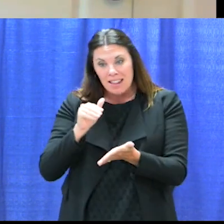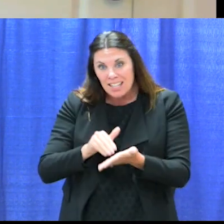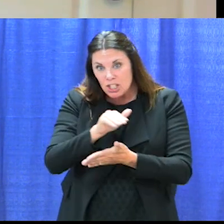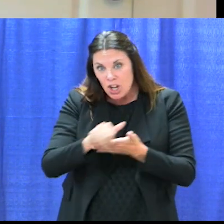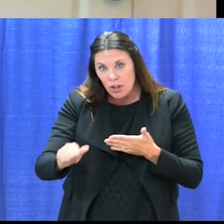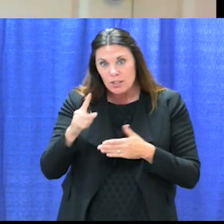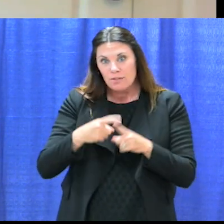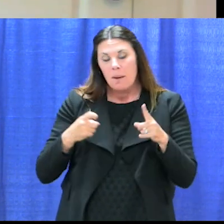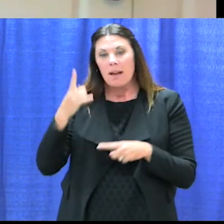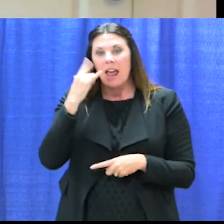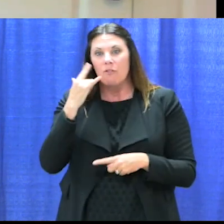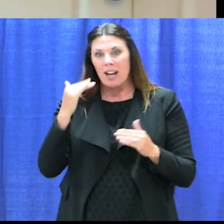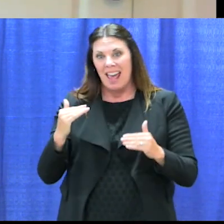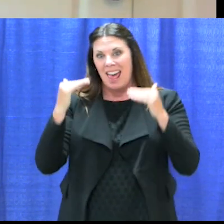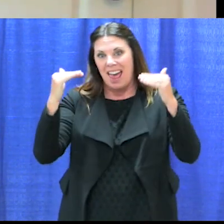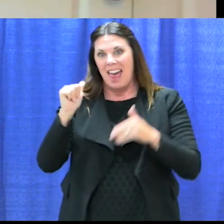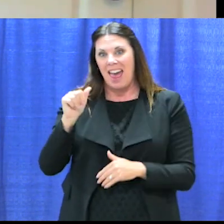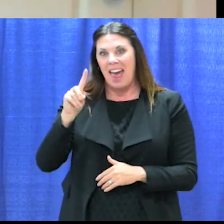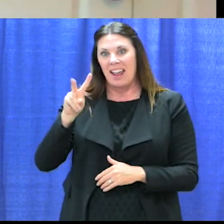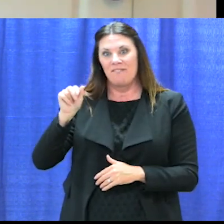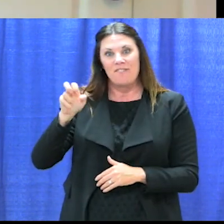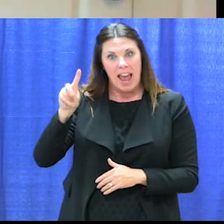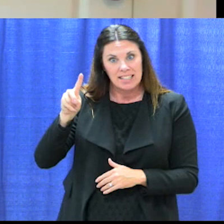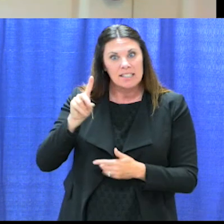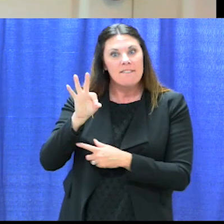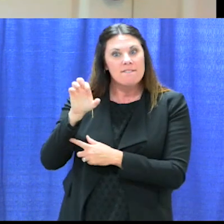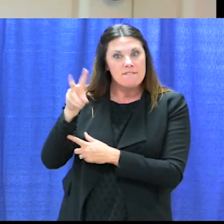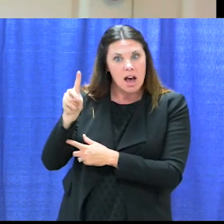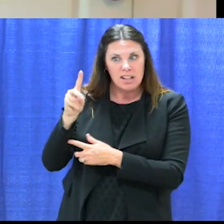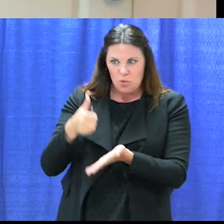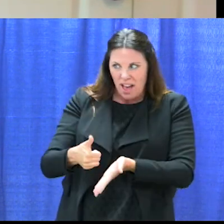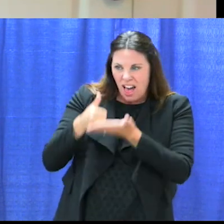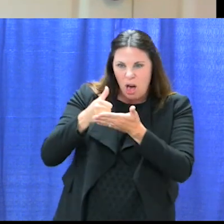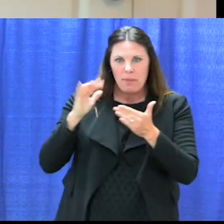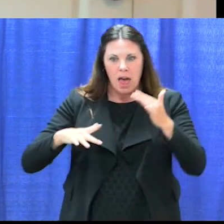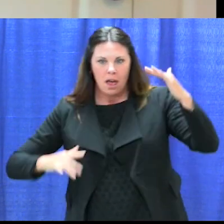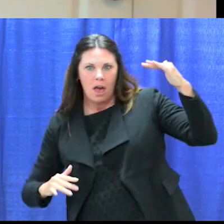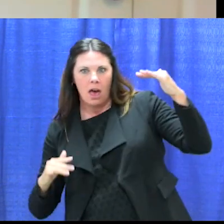This fund subsidizes broadband deployment and adoption to help close the digital divide.